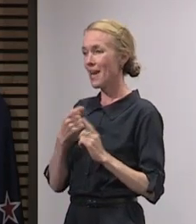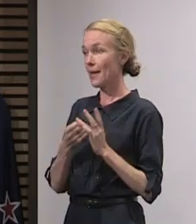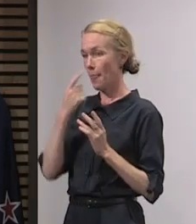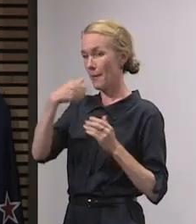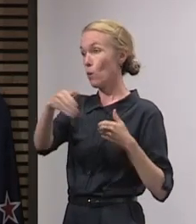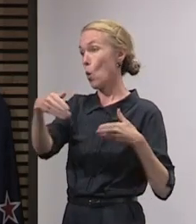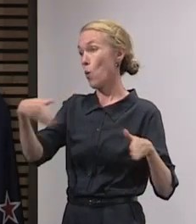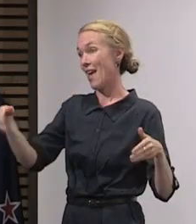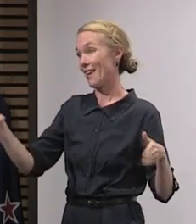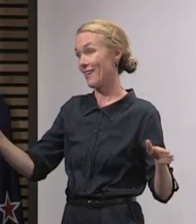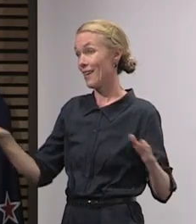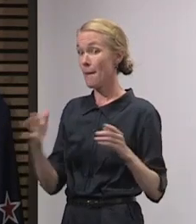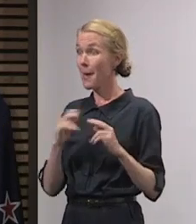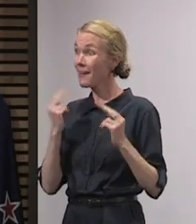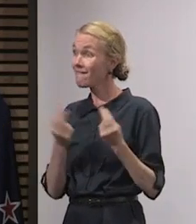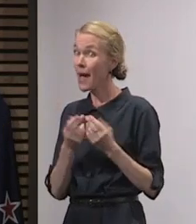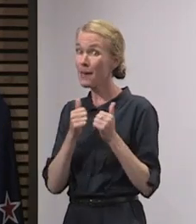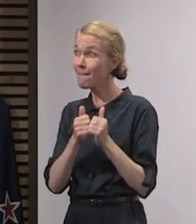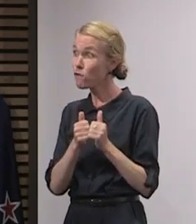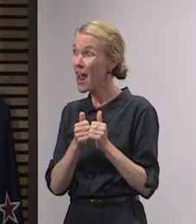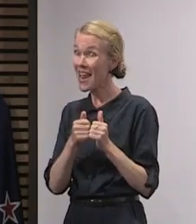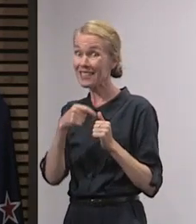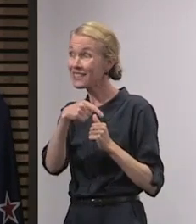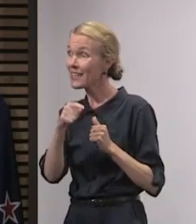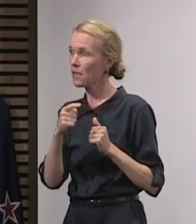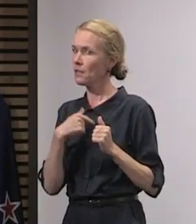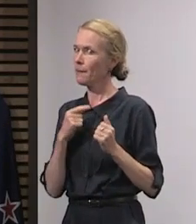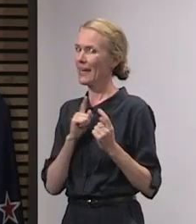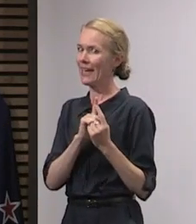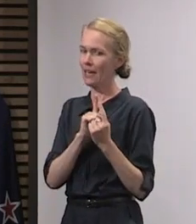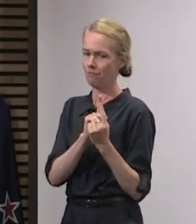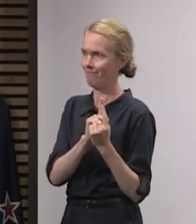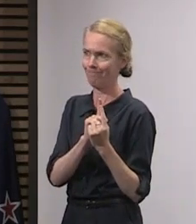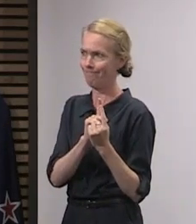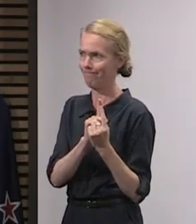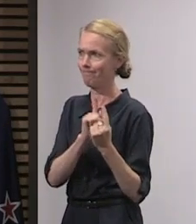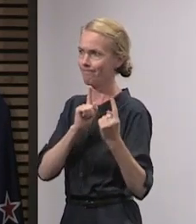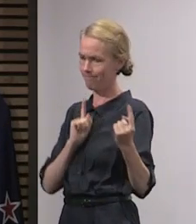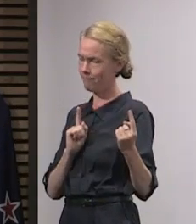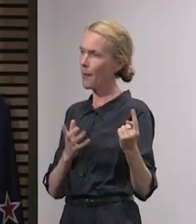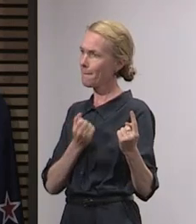cases, and self-isolation means being in your own home and also isolating from the